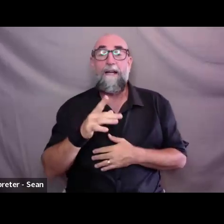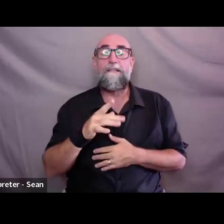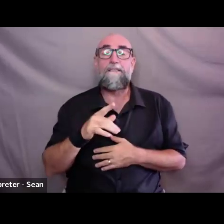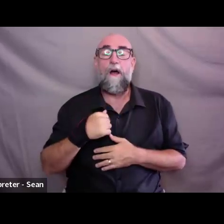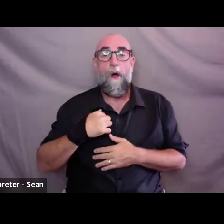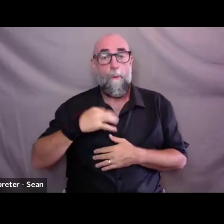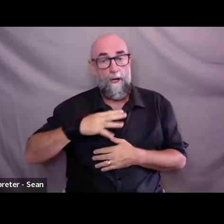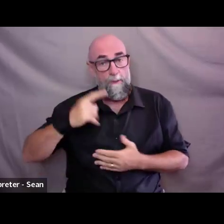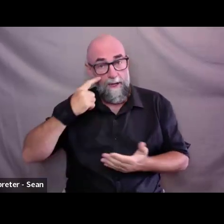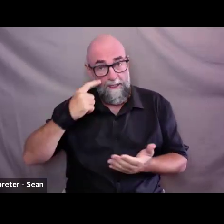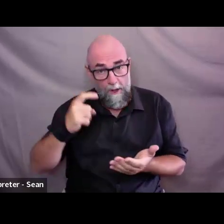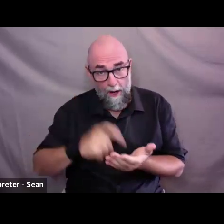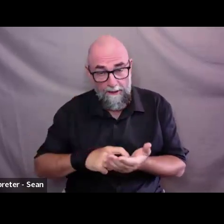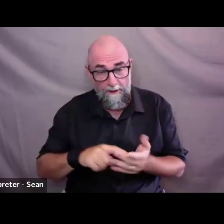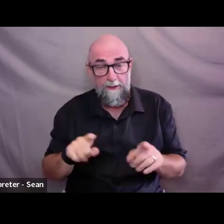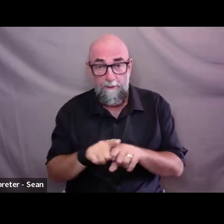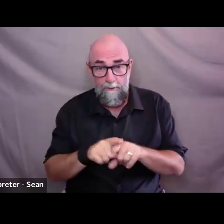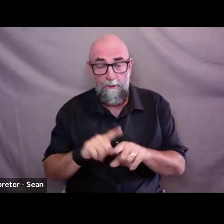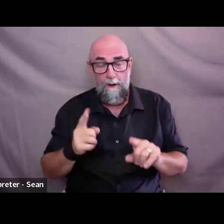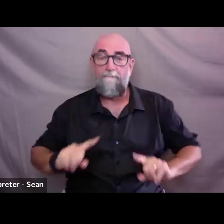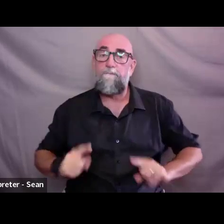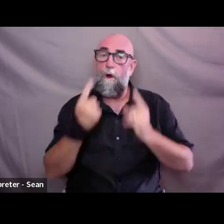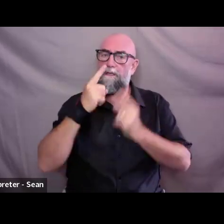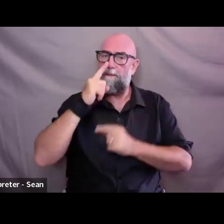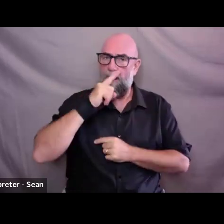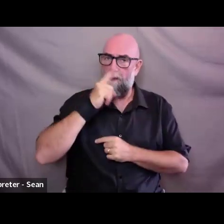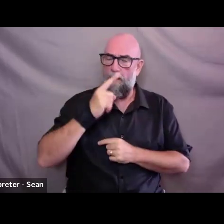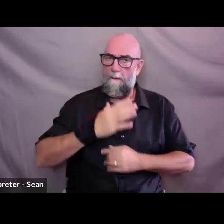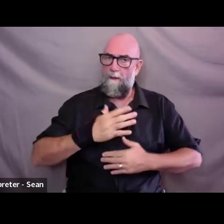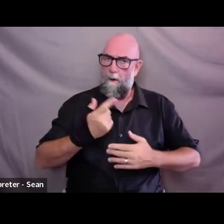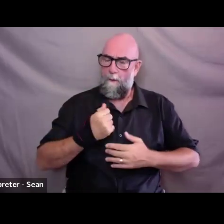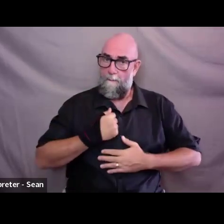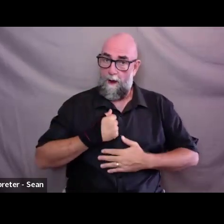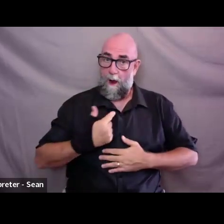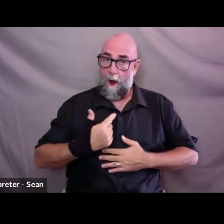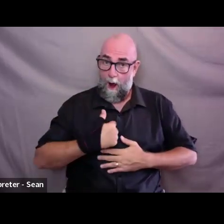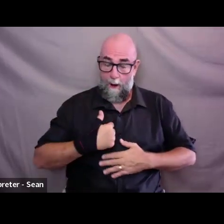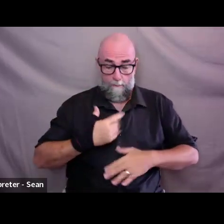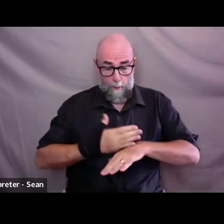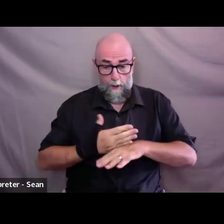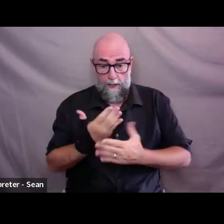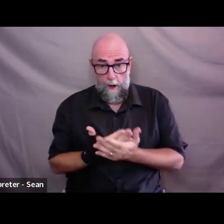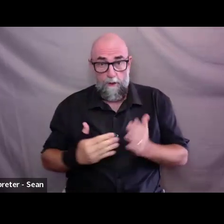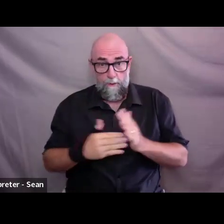lands on which we are on today, and to pay my respects to their Elders past and